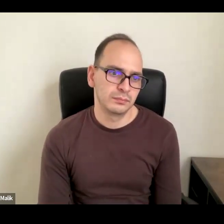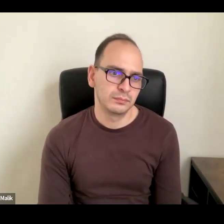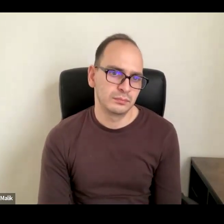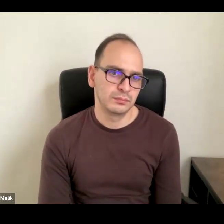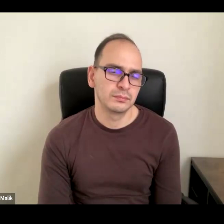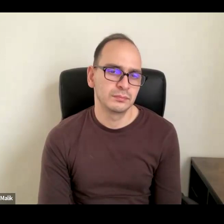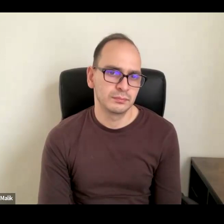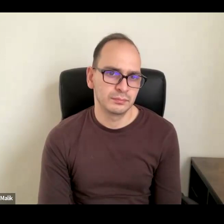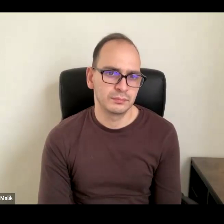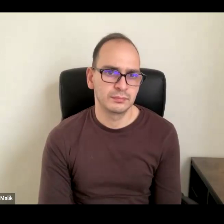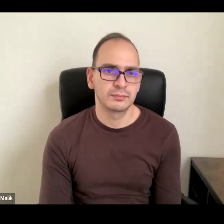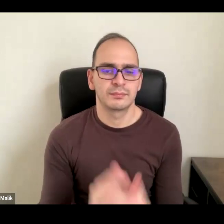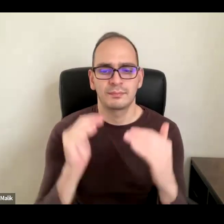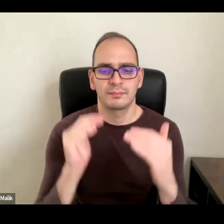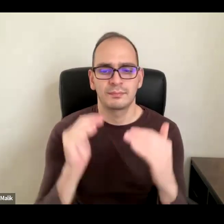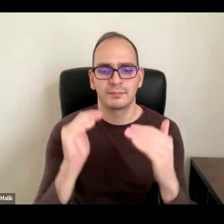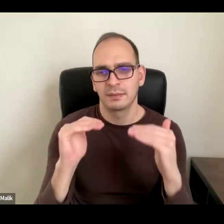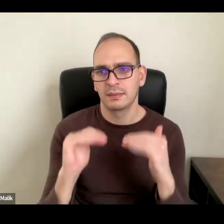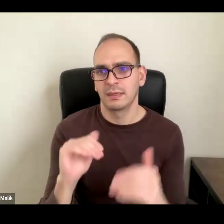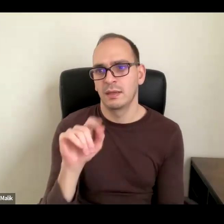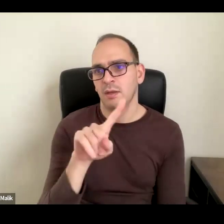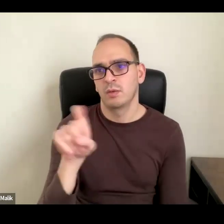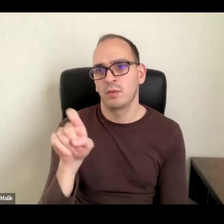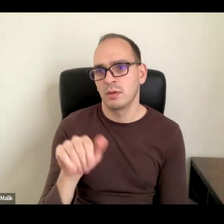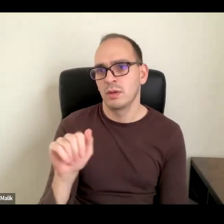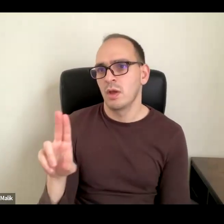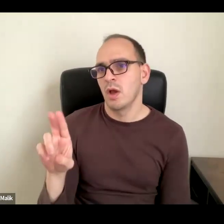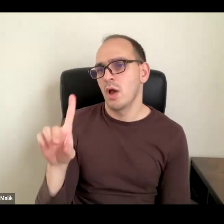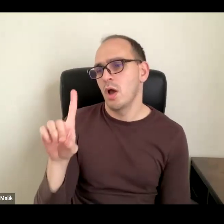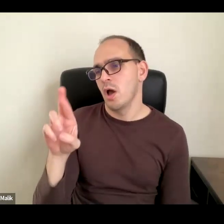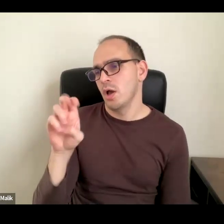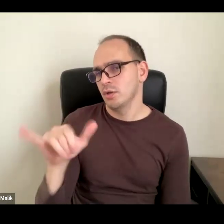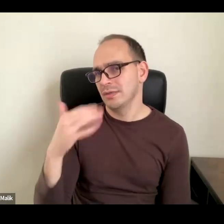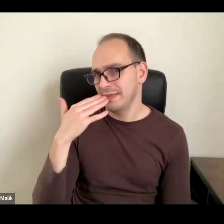Okay. A next question. And Audrey, thank you again, Audrey and Tanner, for jumping